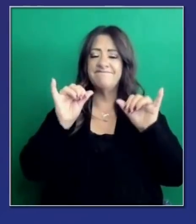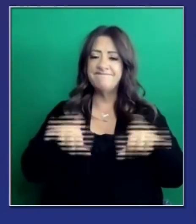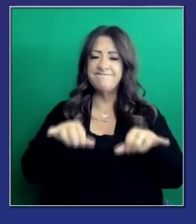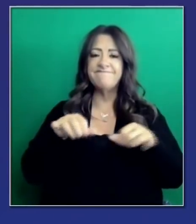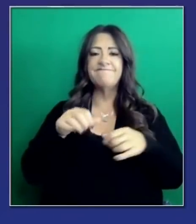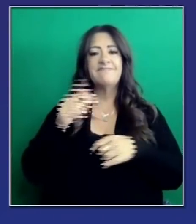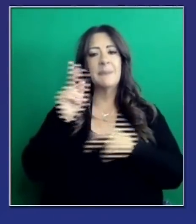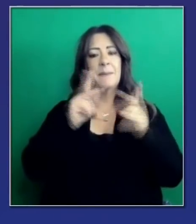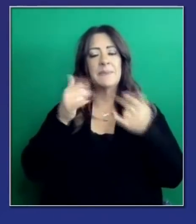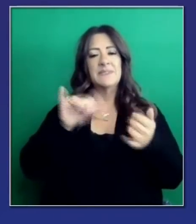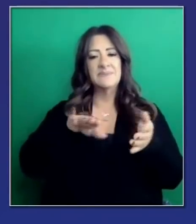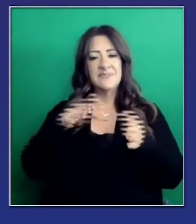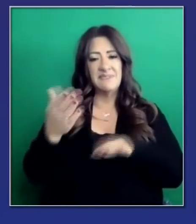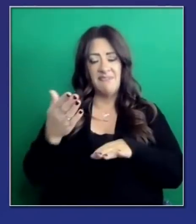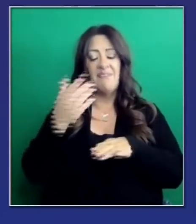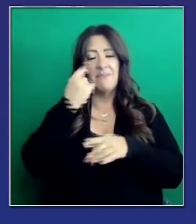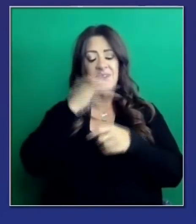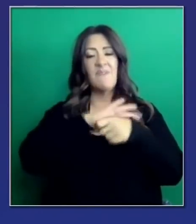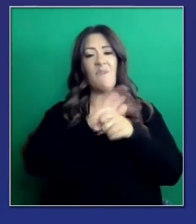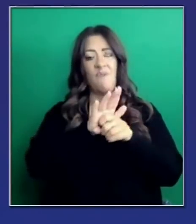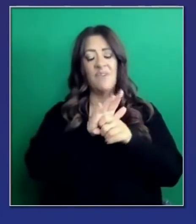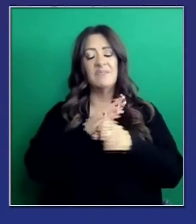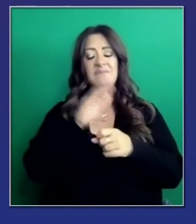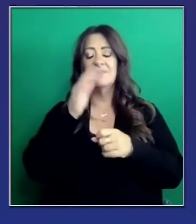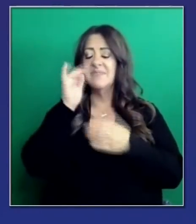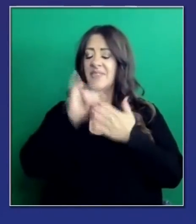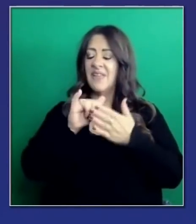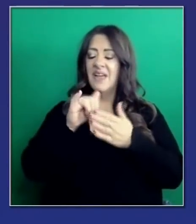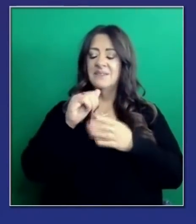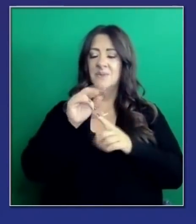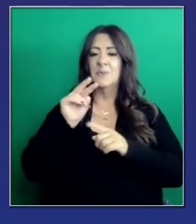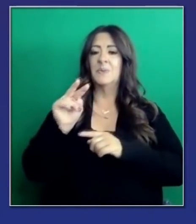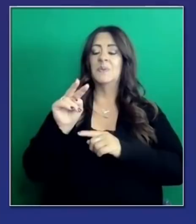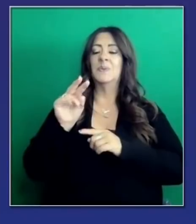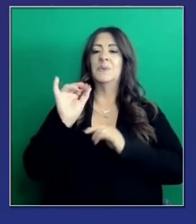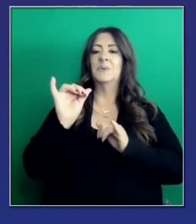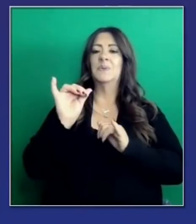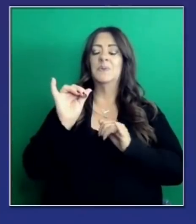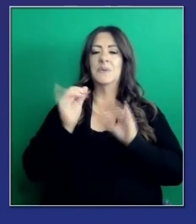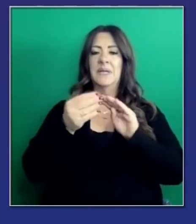END OF THAT SURGE AT THE END OF THE PROVERBIAL TUNNEL. YOU CAN SEE THE SEVEN-DAY OUTAGE